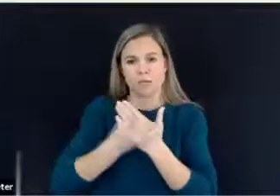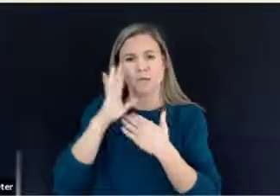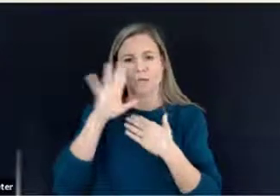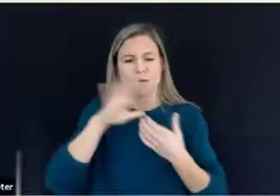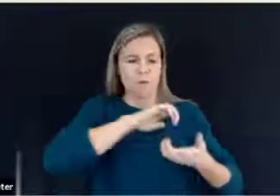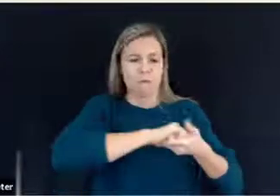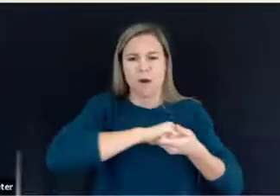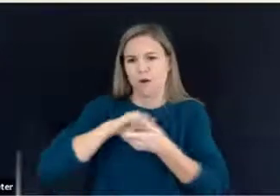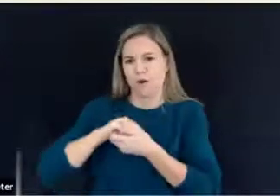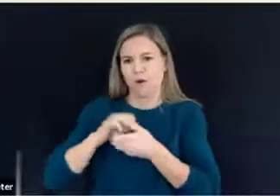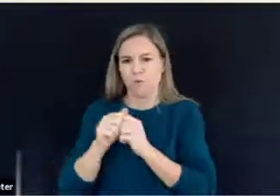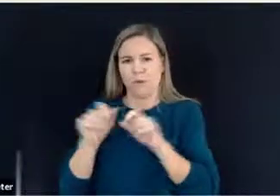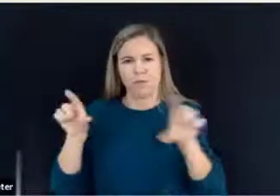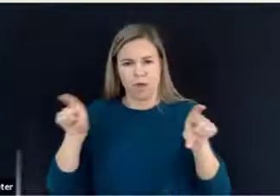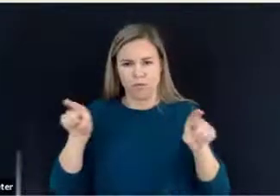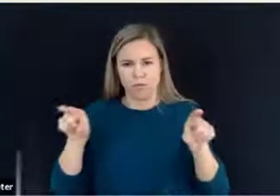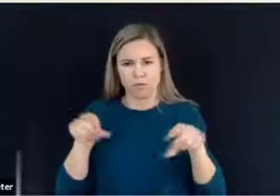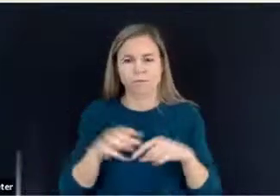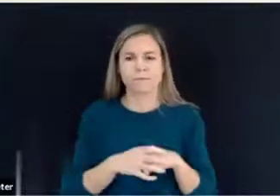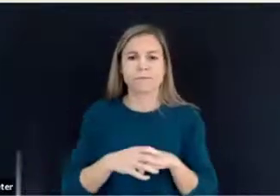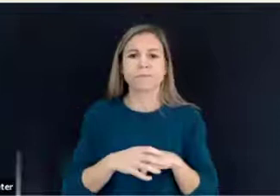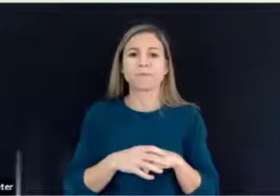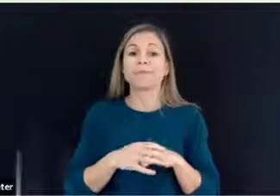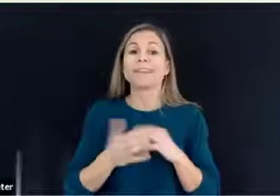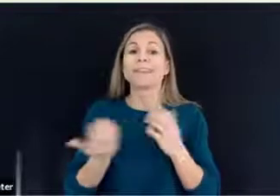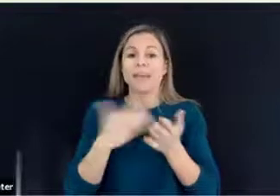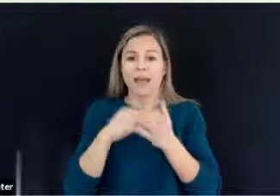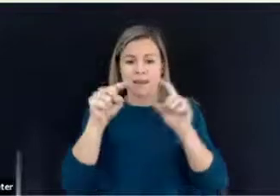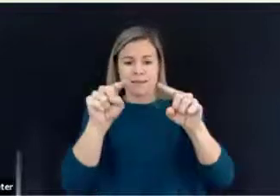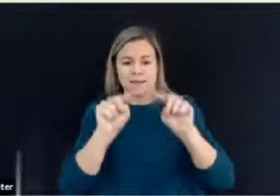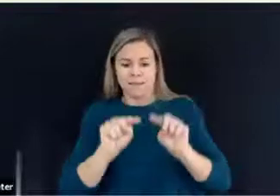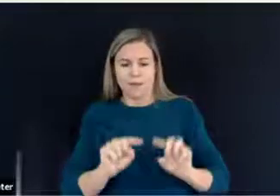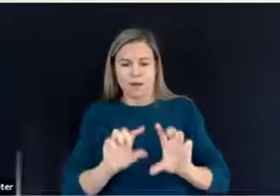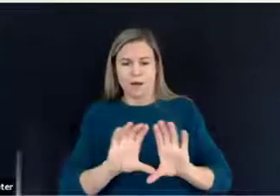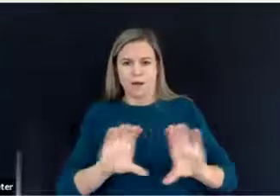So again, at the bottom of this graphic,